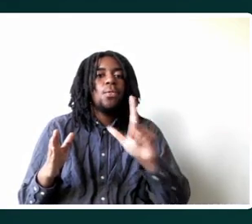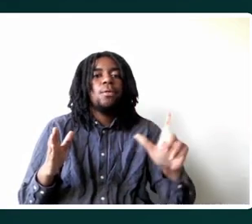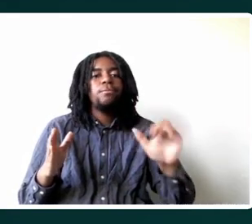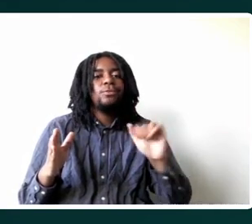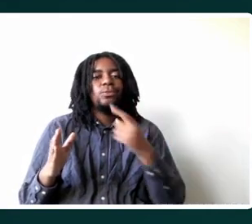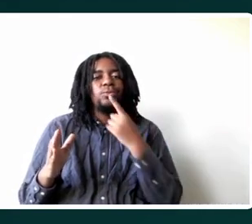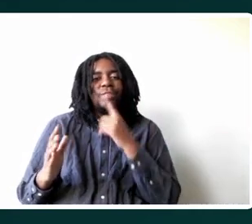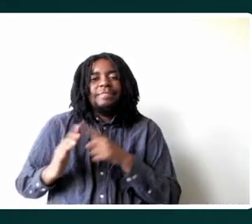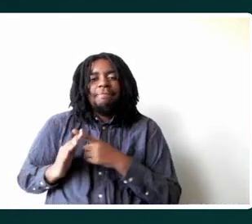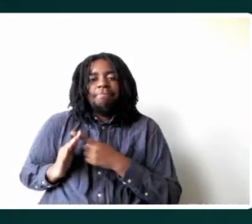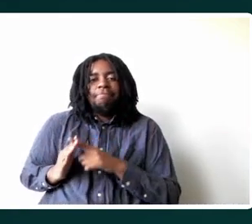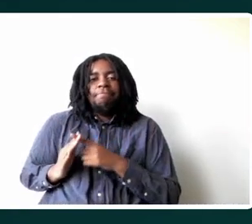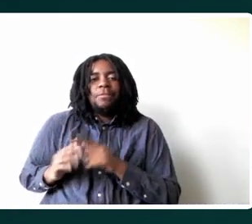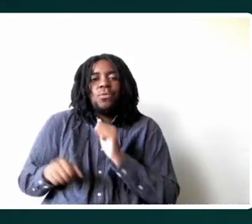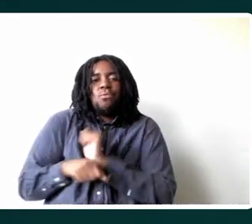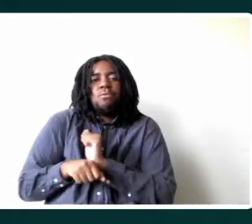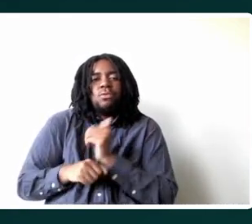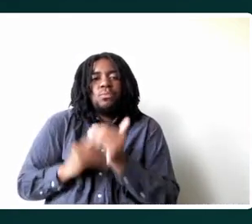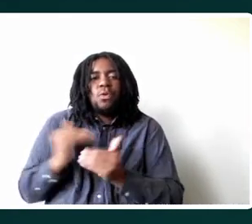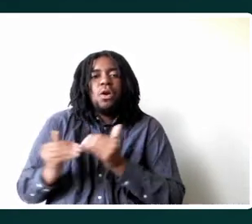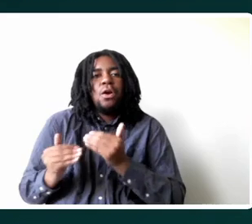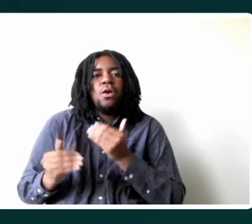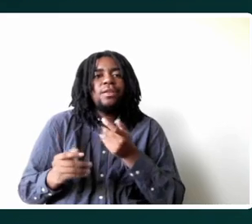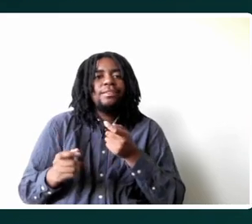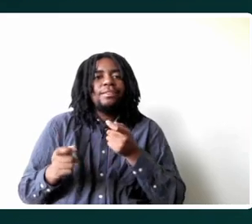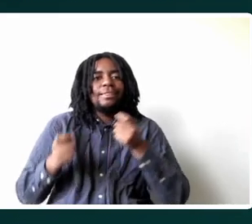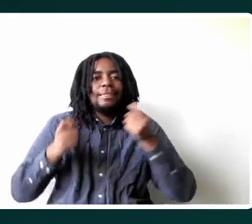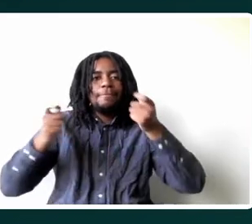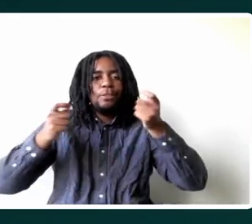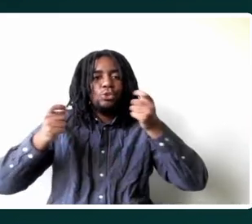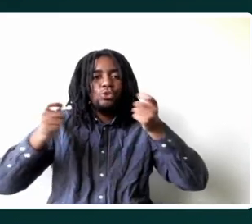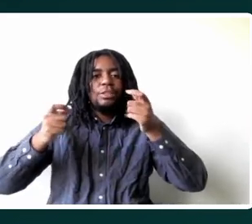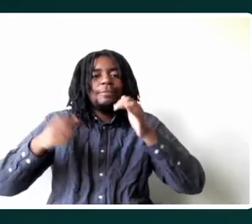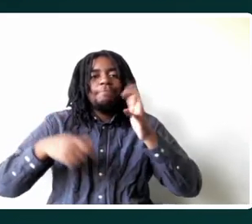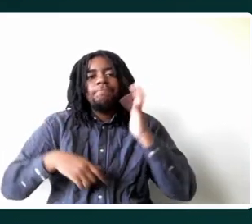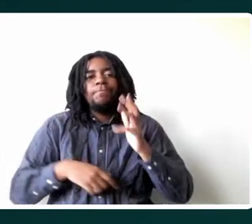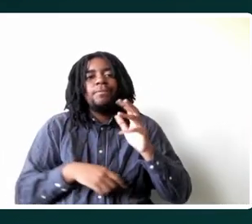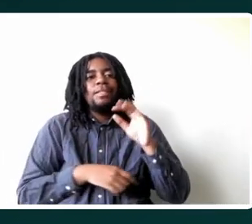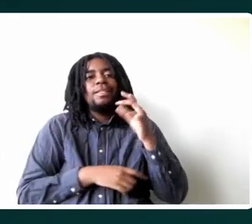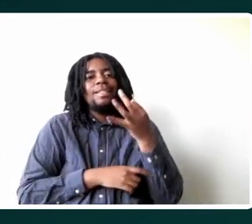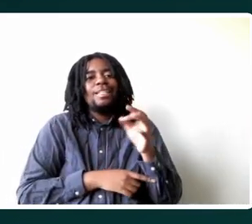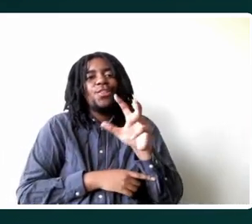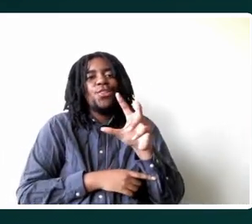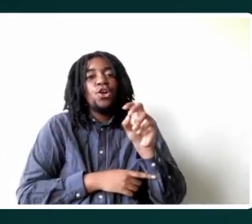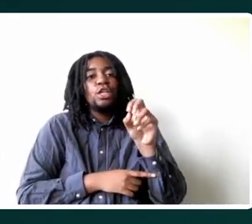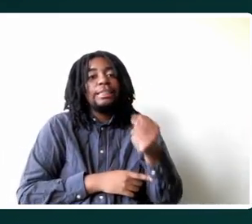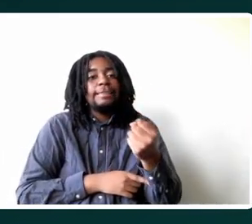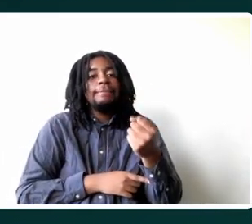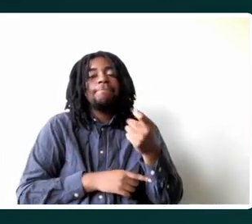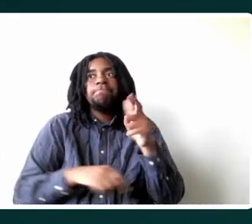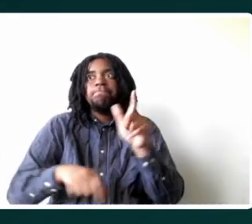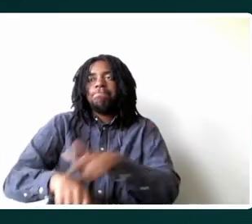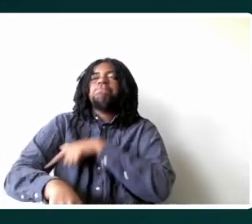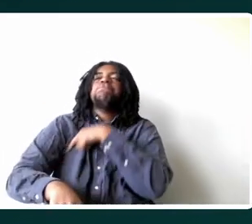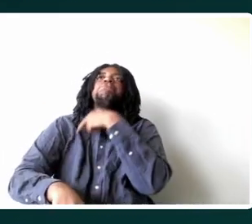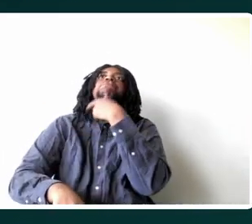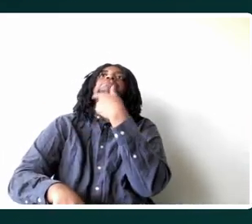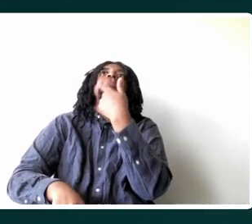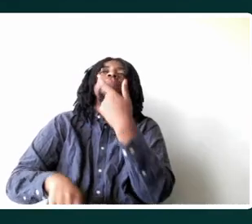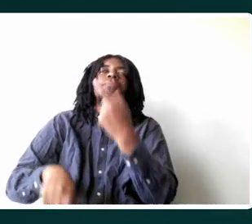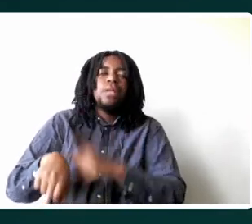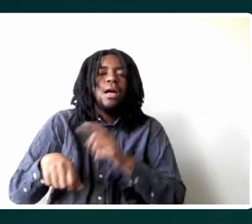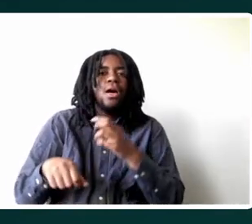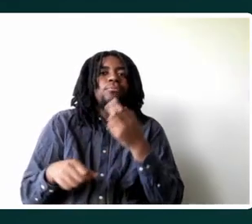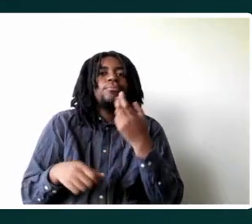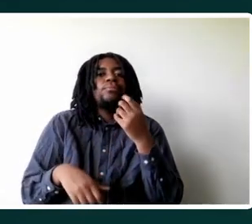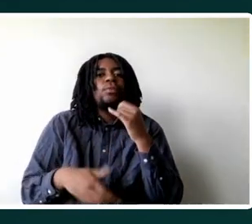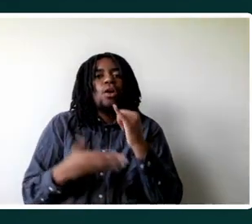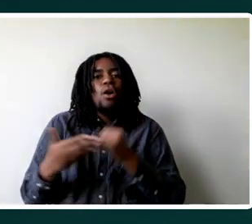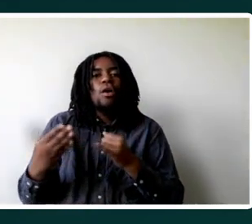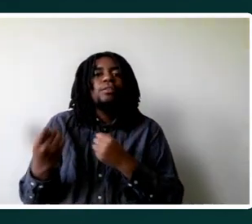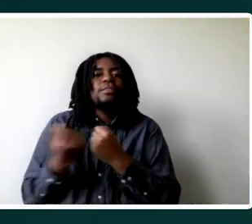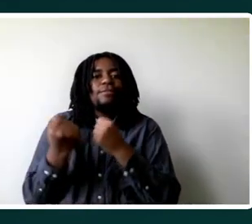the 1930s, was a long-time arts advocate and art teacher in Washington. Duke Ellington,